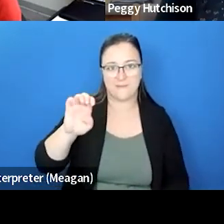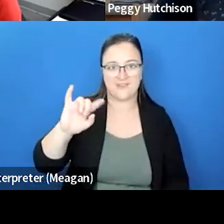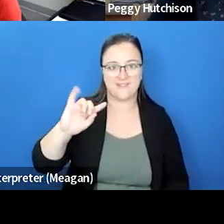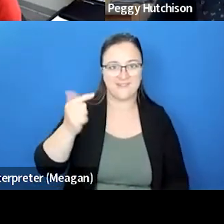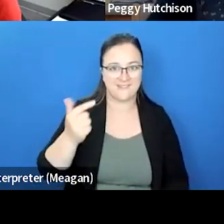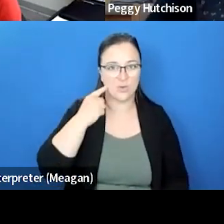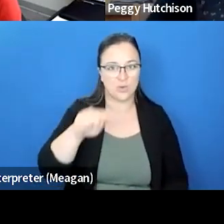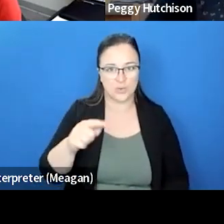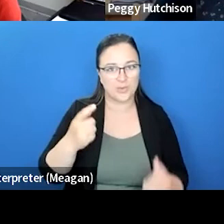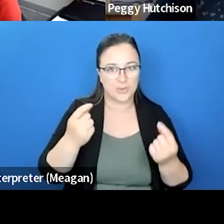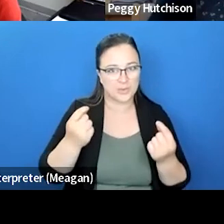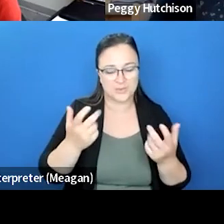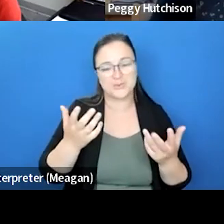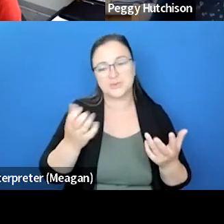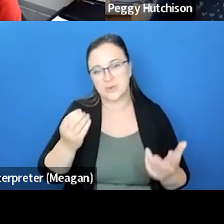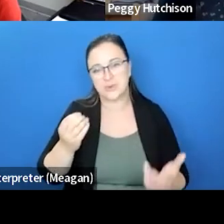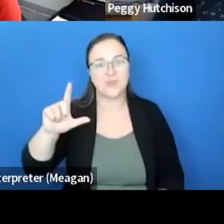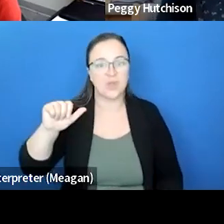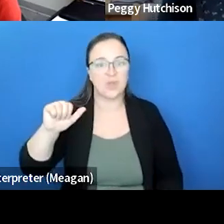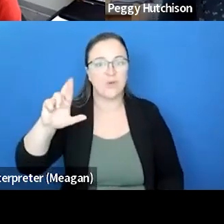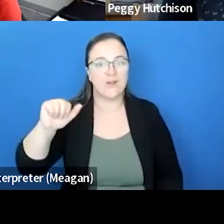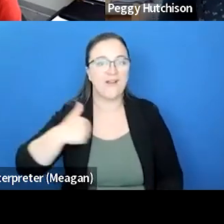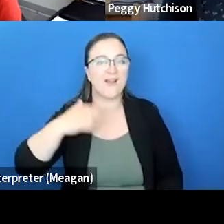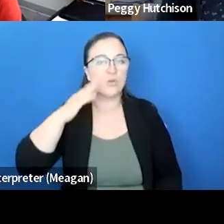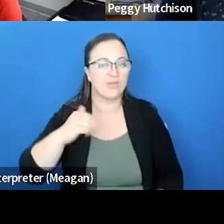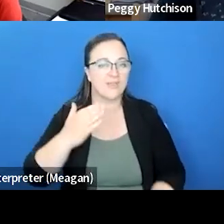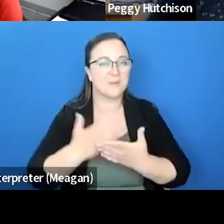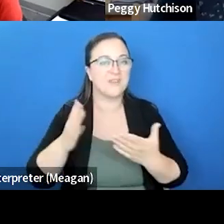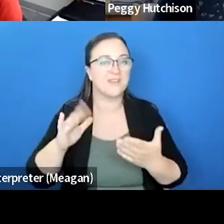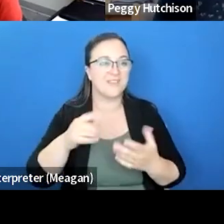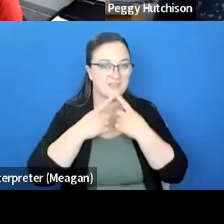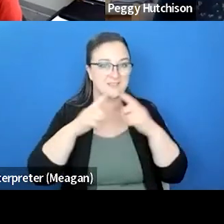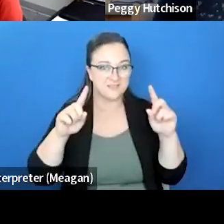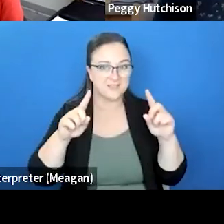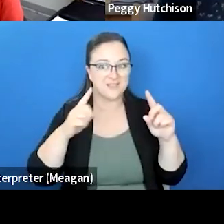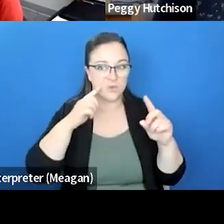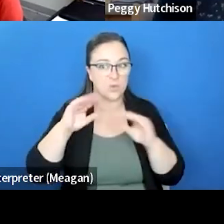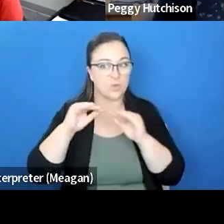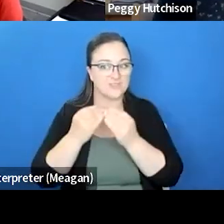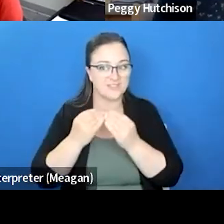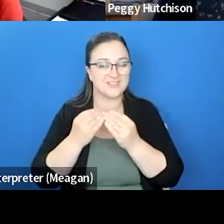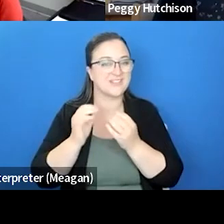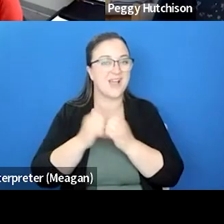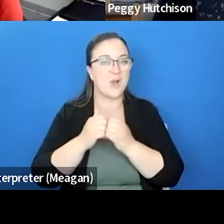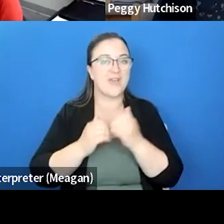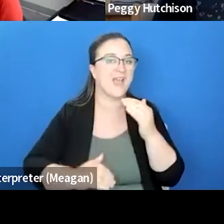Yeah, I know some of the things that I've worked really well for organizations are looking around again, how they optimize the workday,